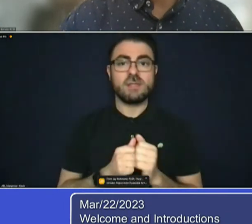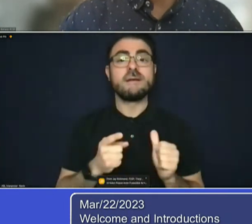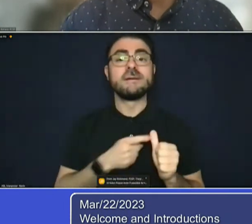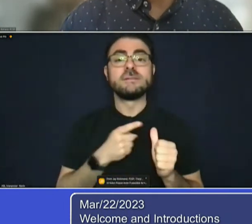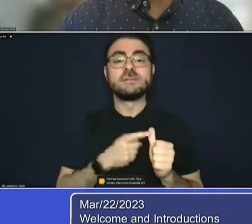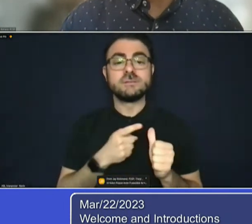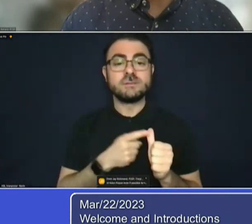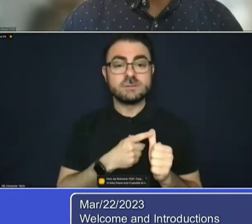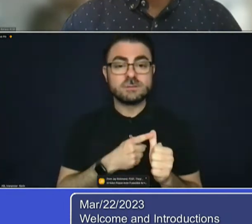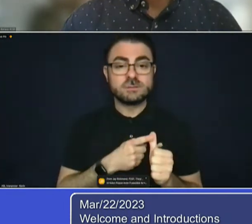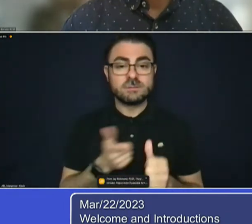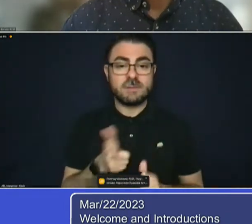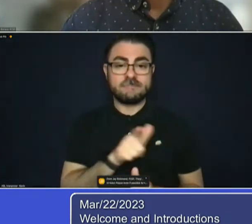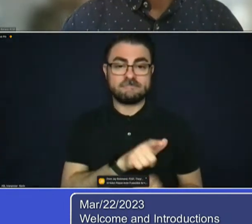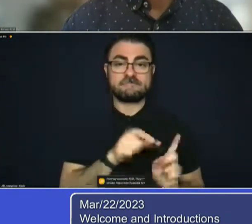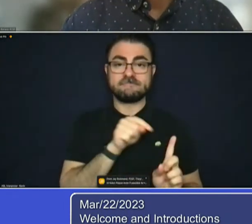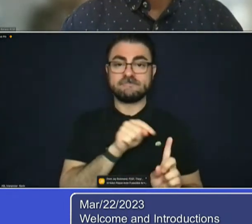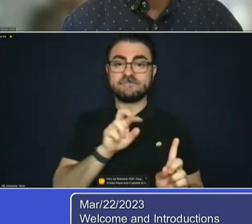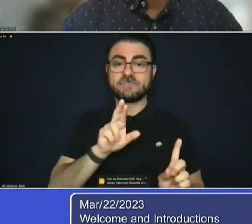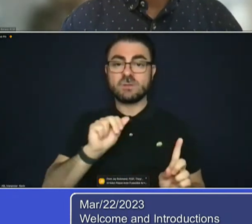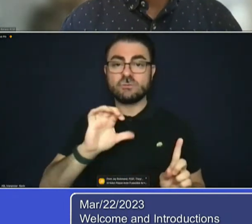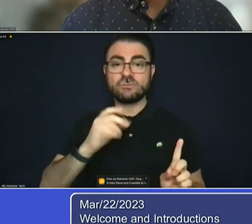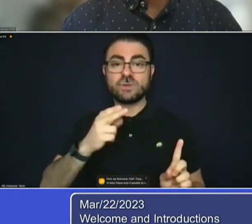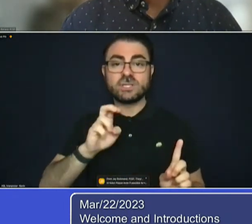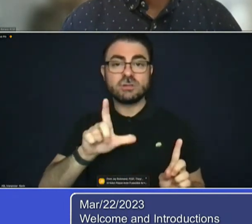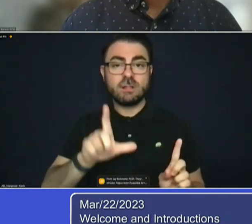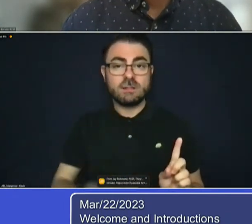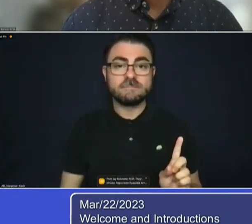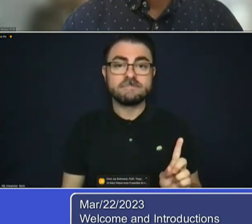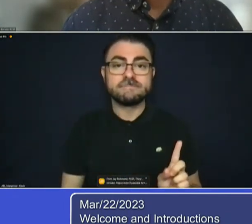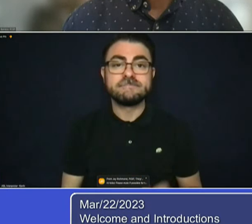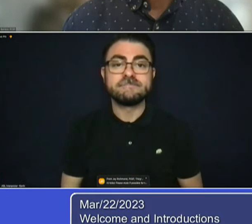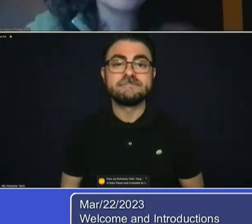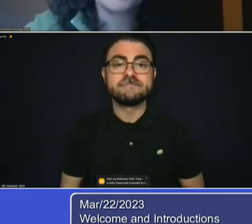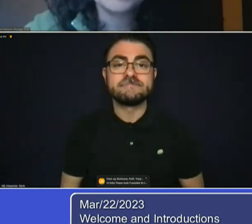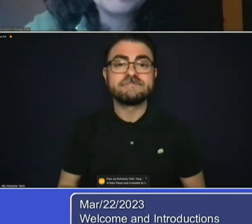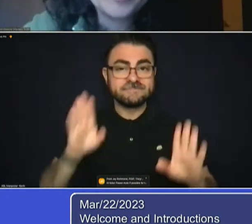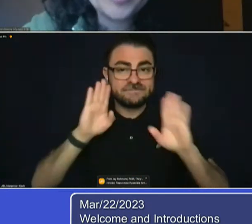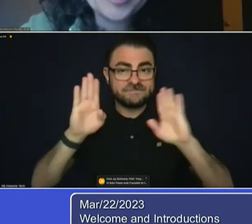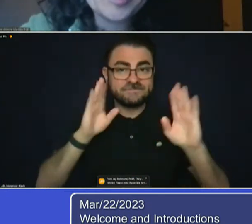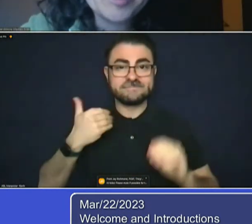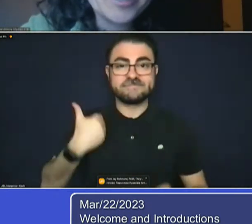STAFF FIRST, SINCE YOU WILL BE